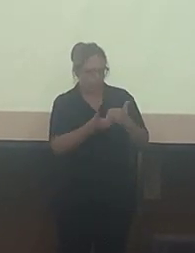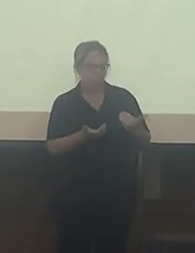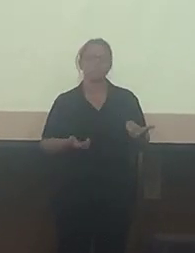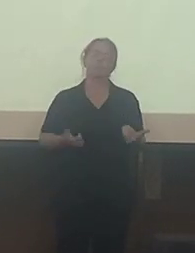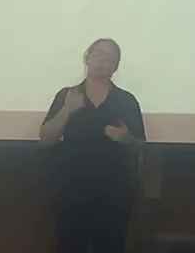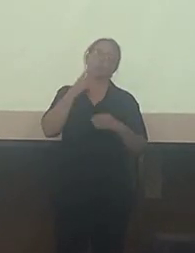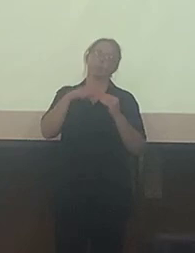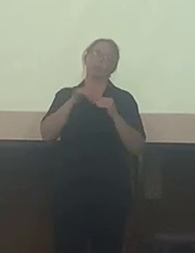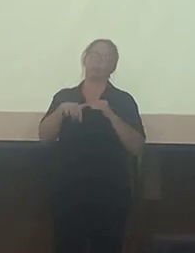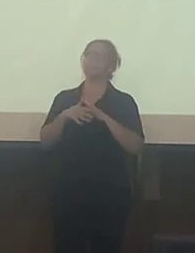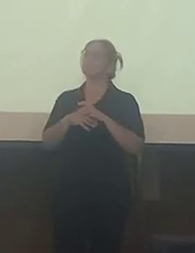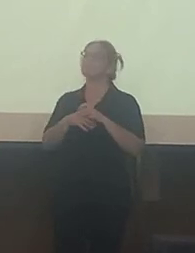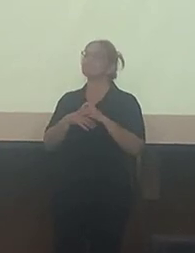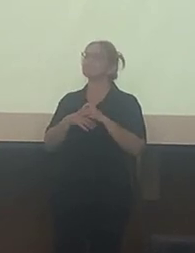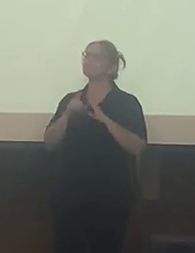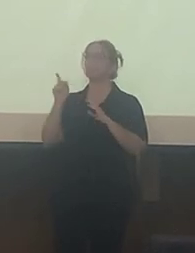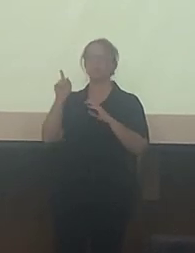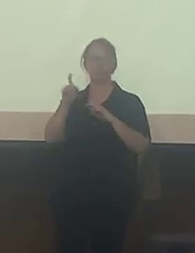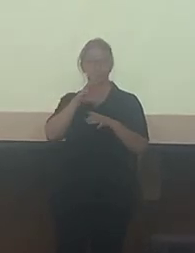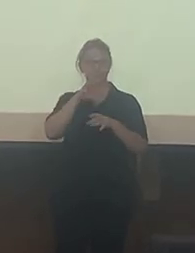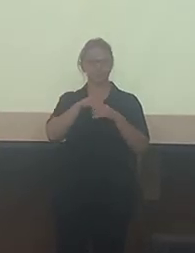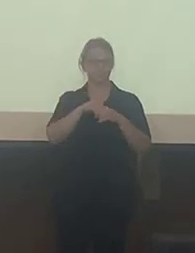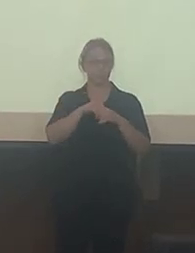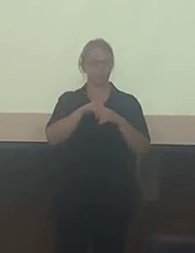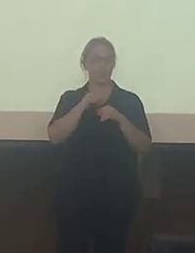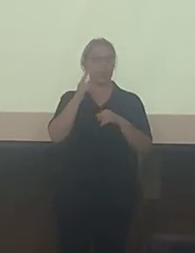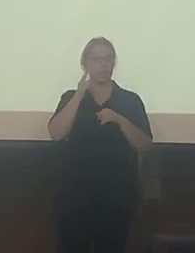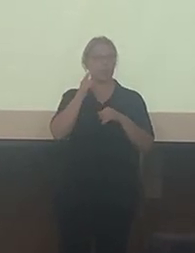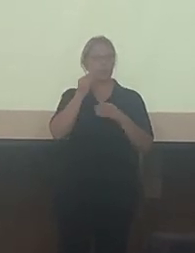the plaque should also contain information about the hearing loss which we just talked about